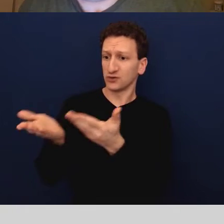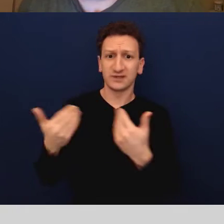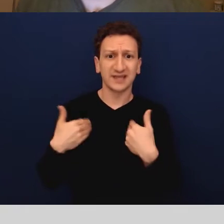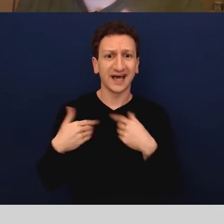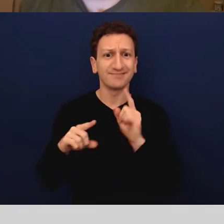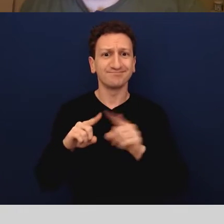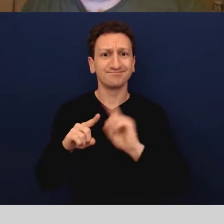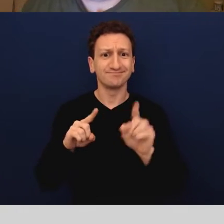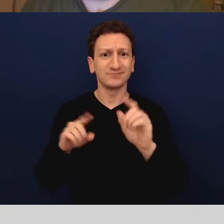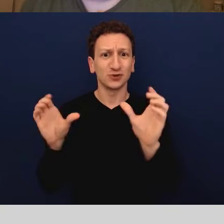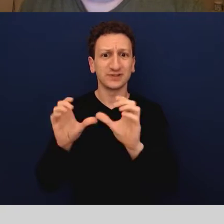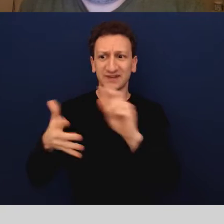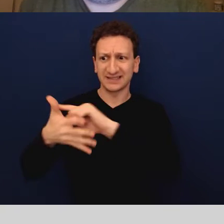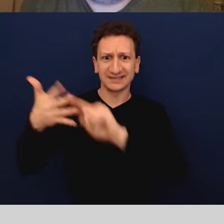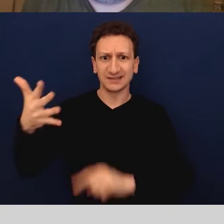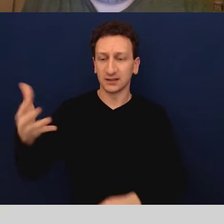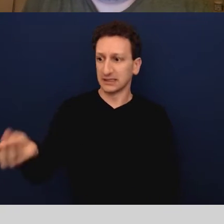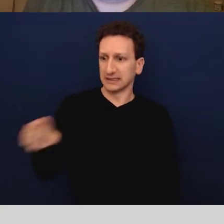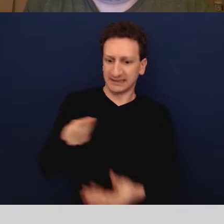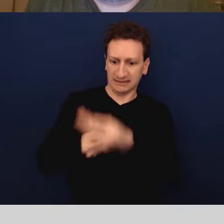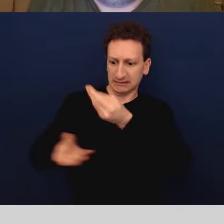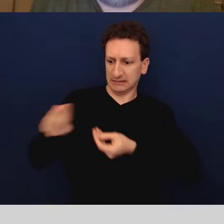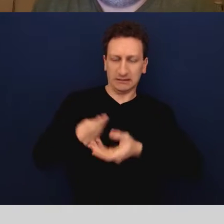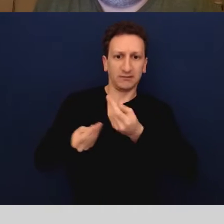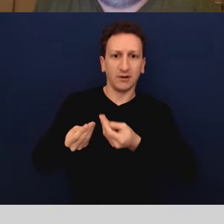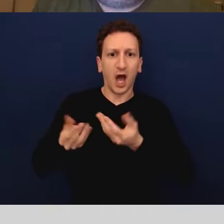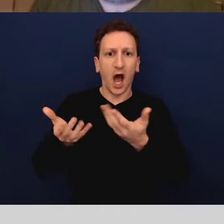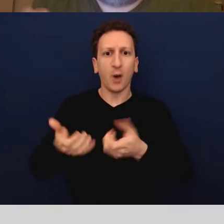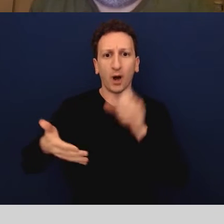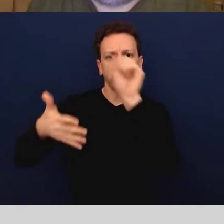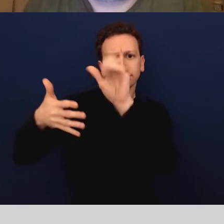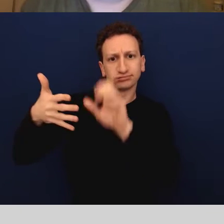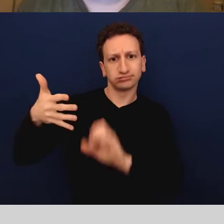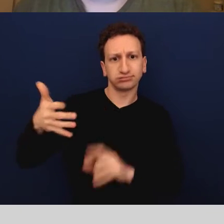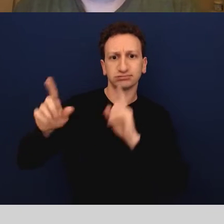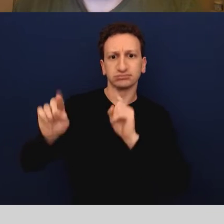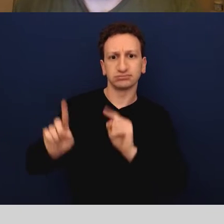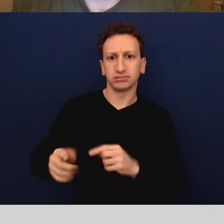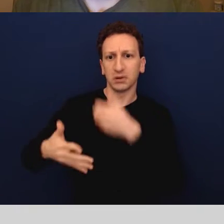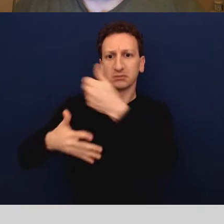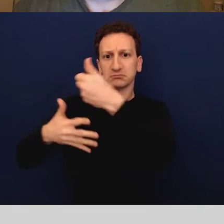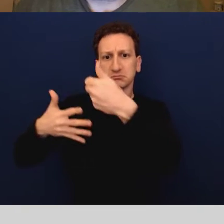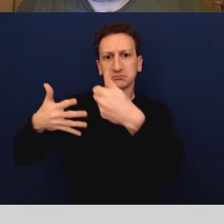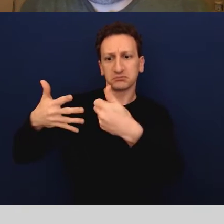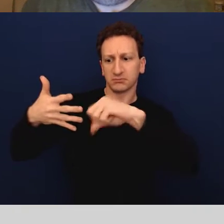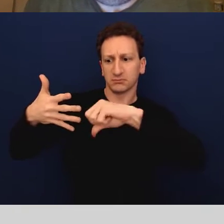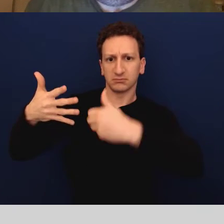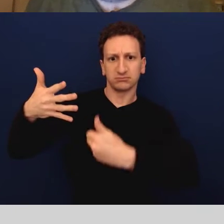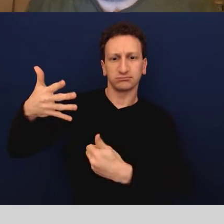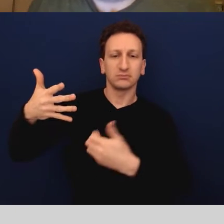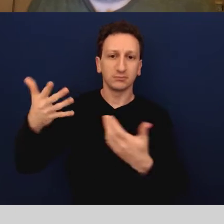So we want to already be able to do that. So we're good to go. We have a good function.